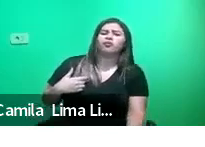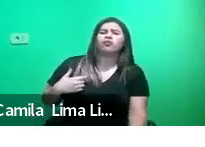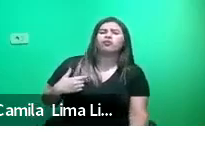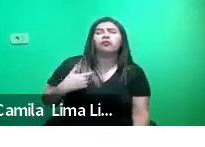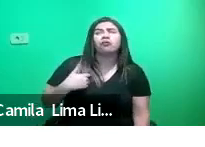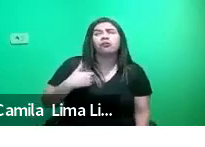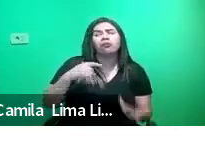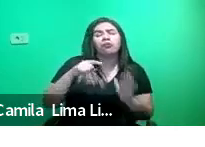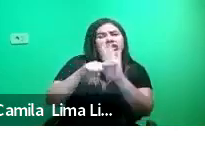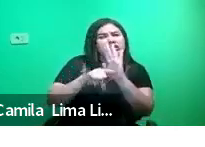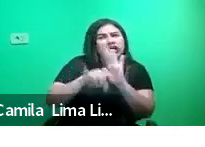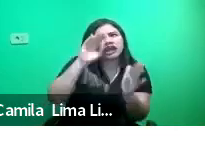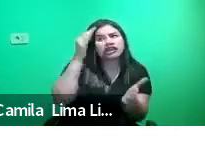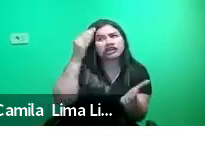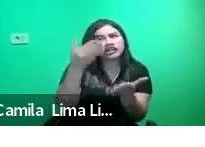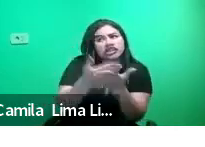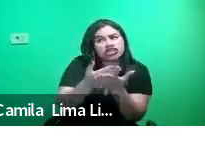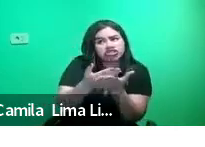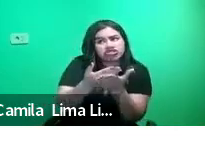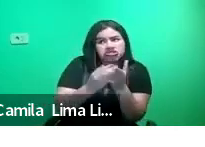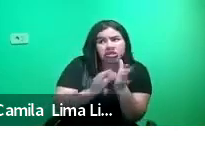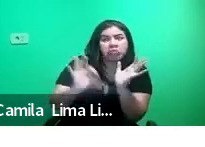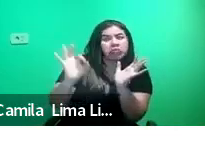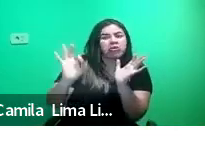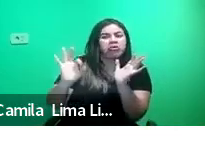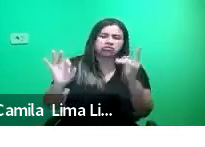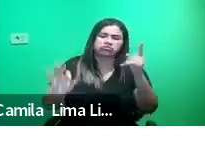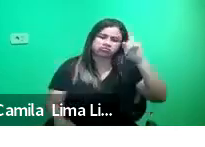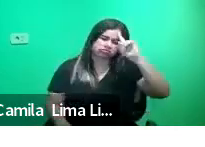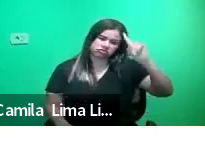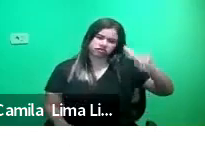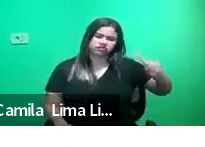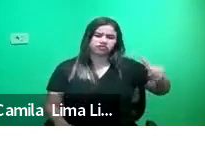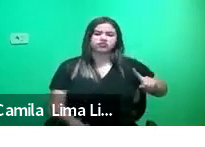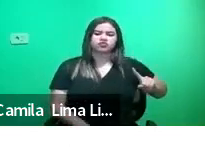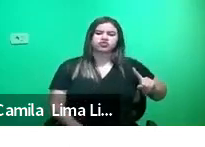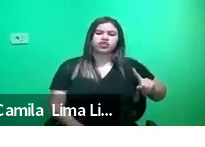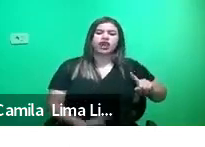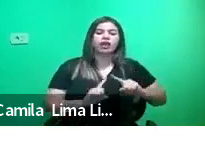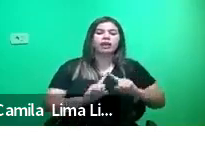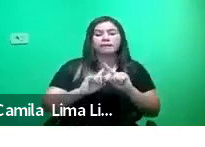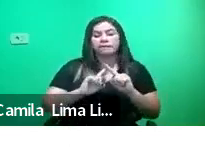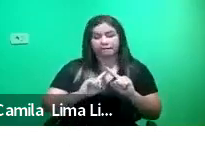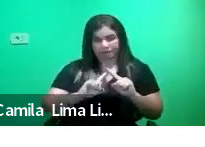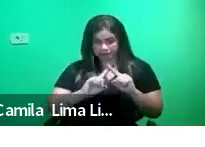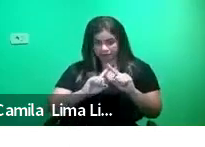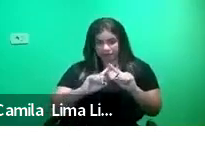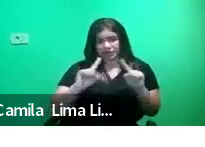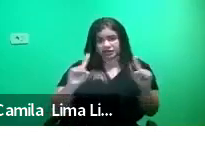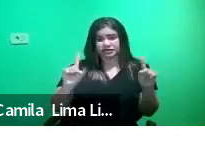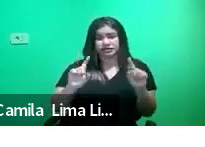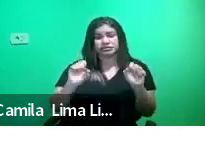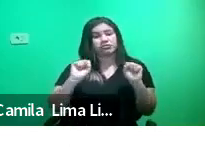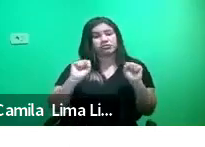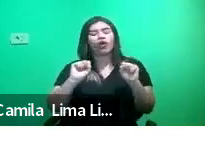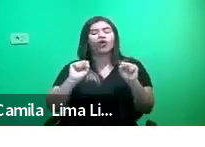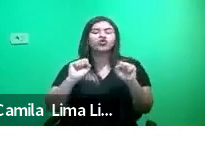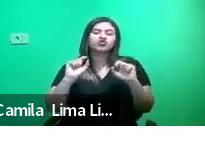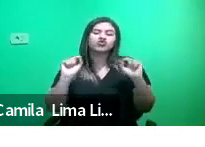To some extent To some extent it it might be, some extent it, it might be seen to be a confirmation confirmation of aspects of the